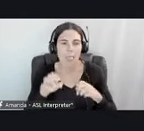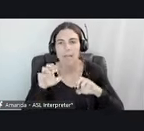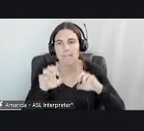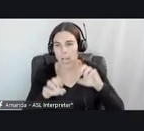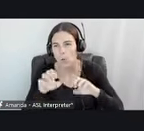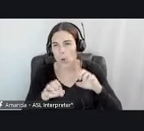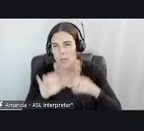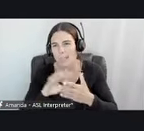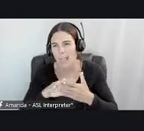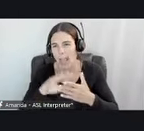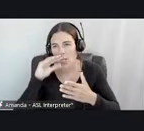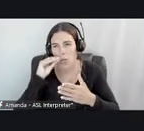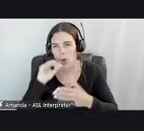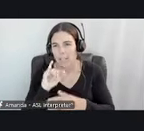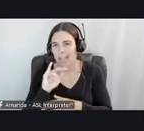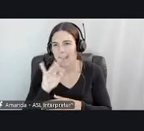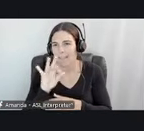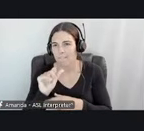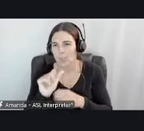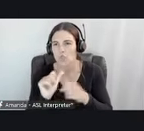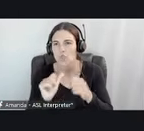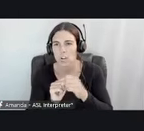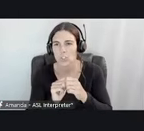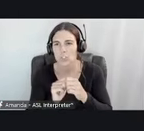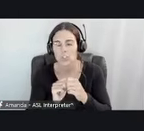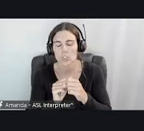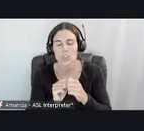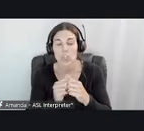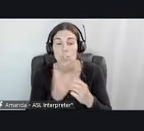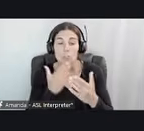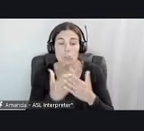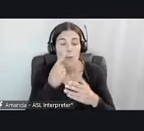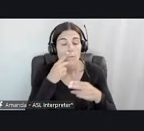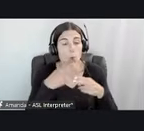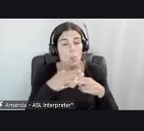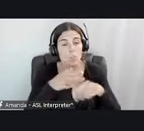infrastructure we will believe is great not only for the short-term lift but also for supporting